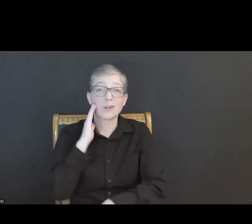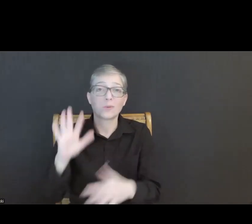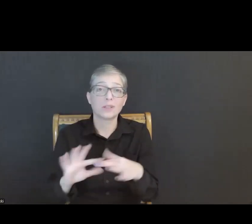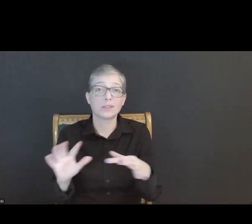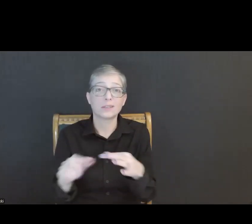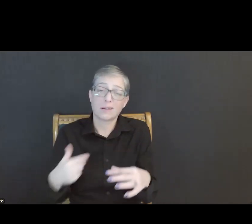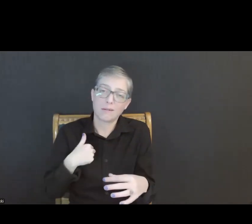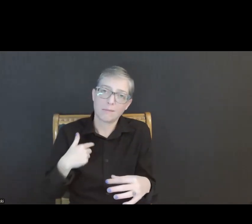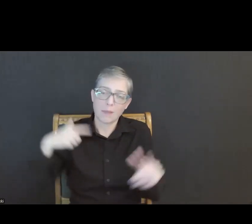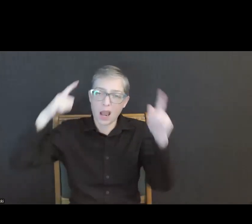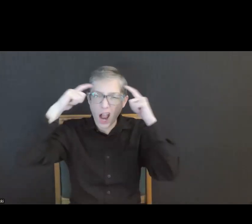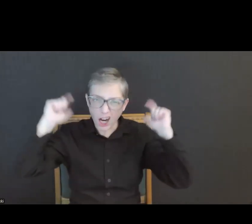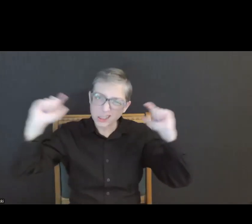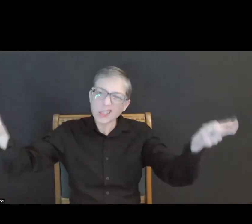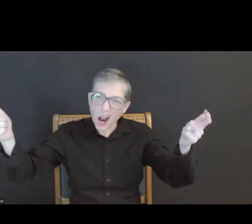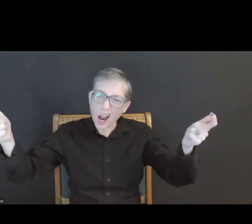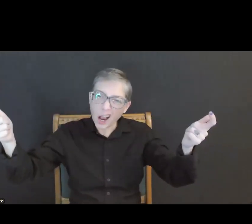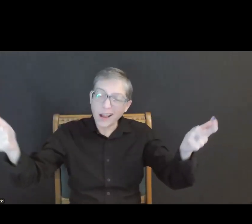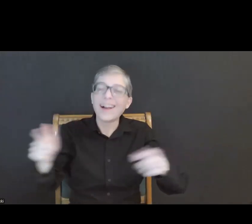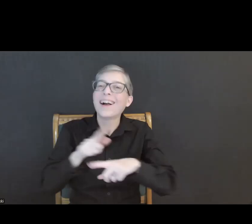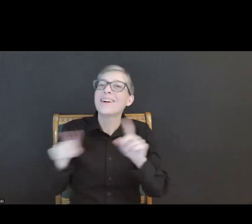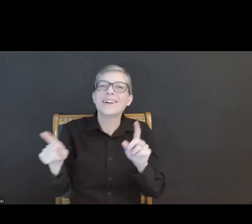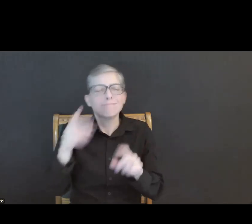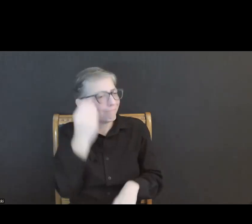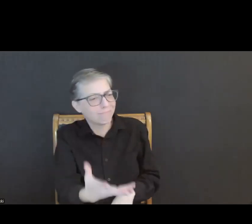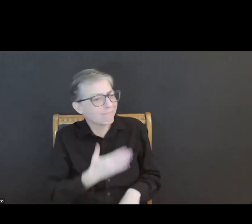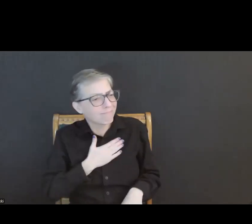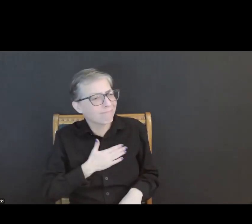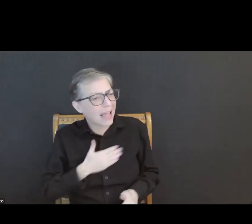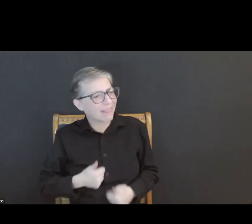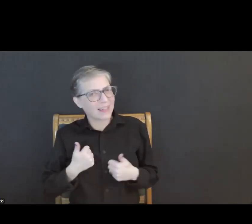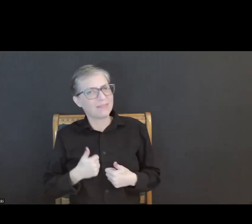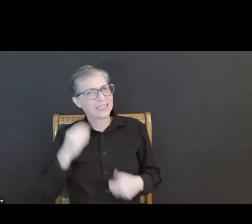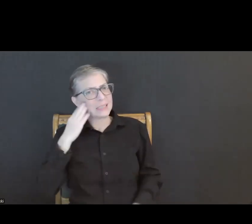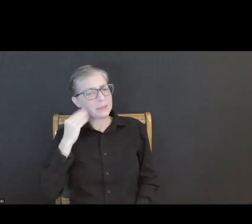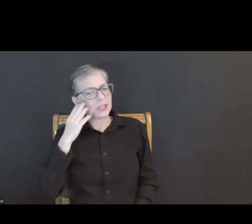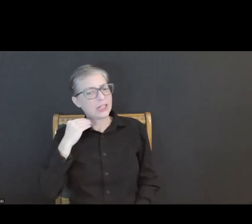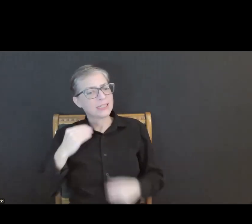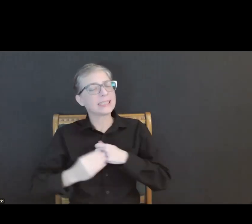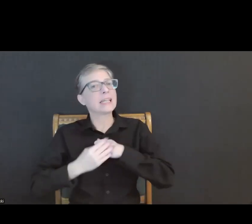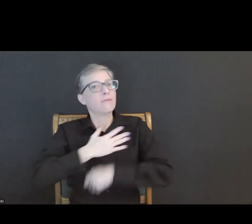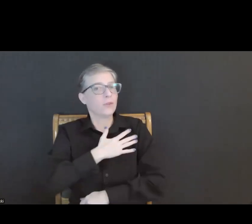say to her that like it's my lived experience why I feel so confident in what I'm doing with people